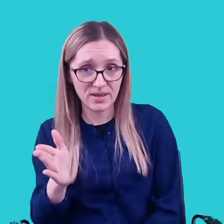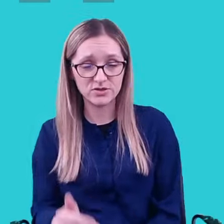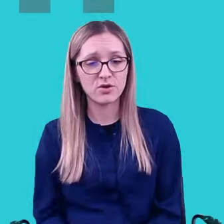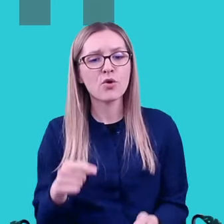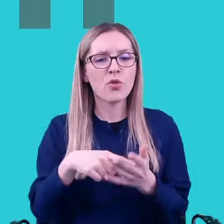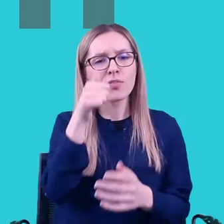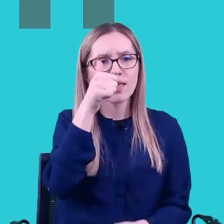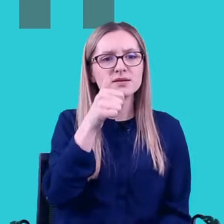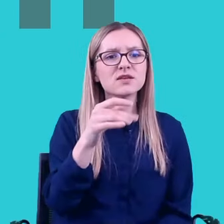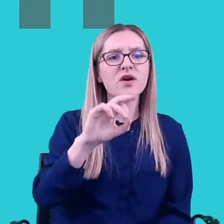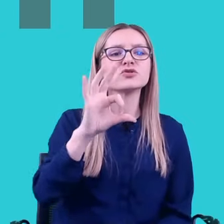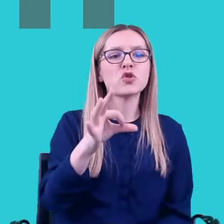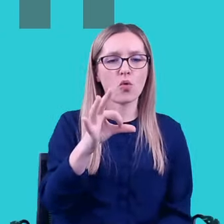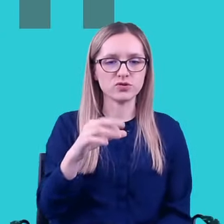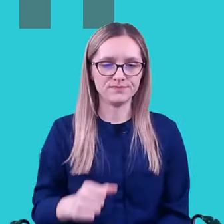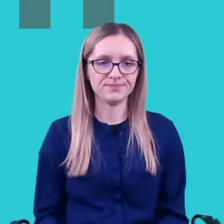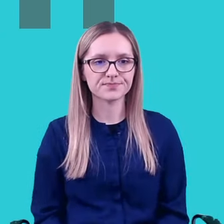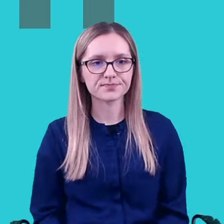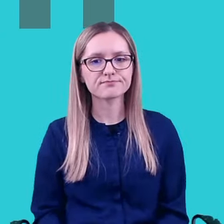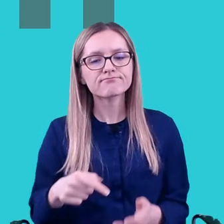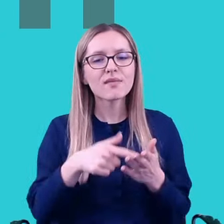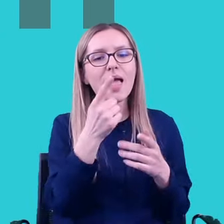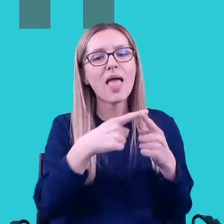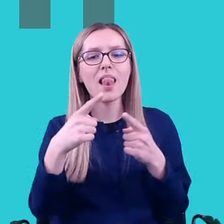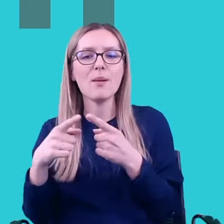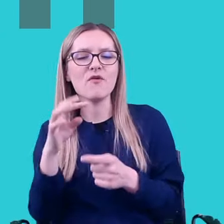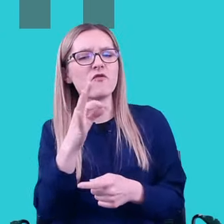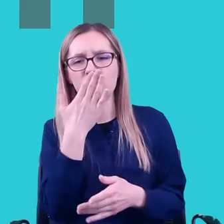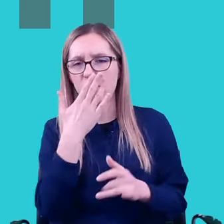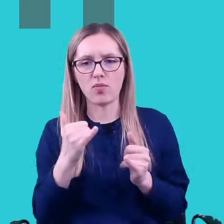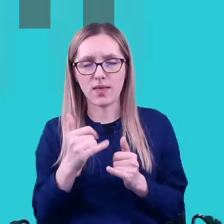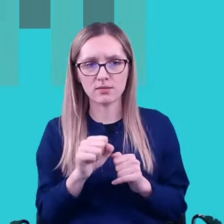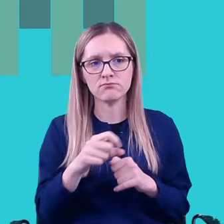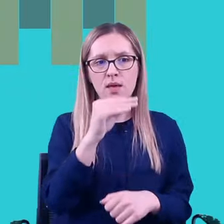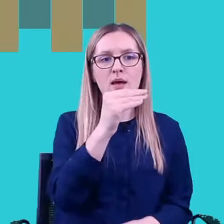A stack consists of MEAs that have to somehow be connected in series.